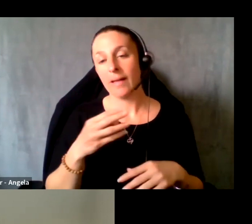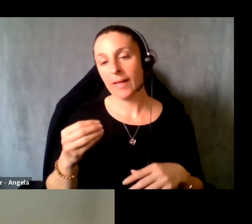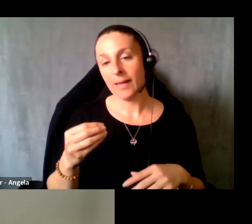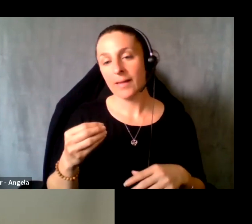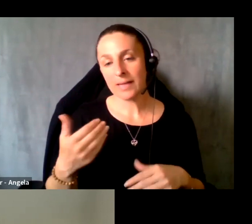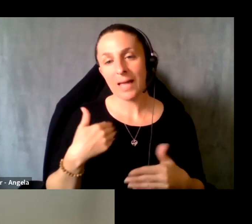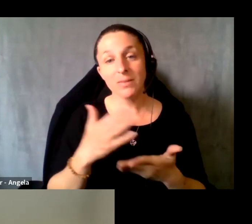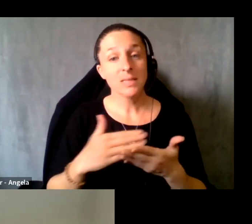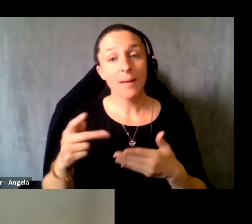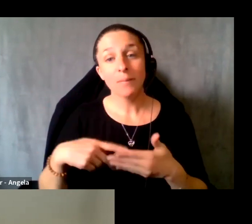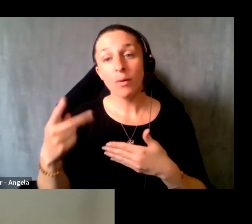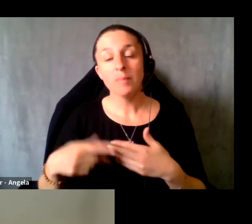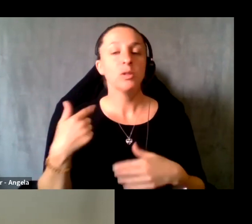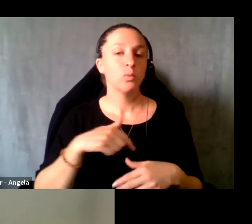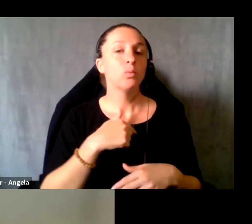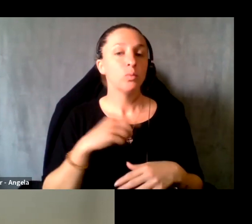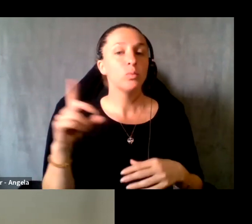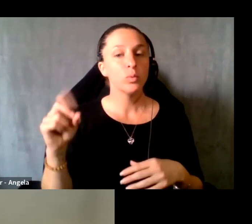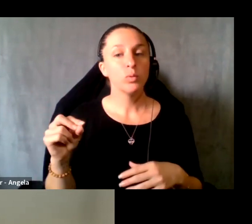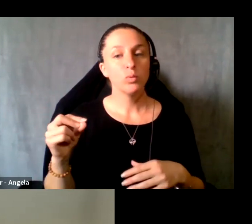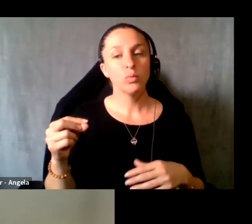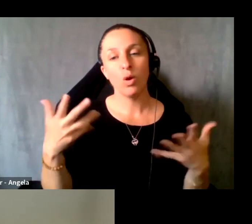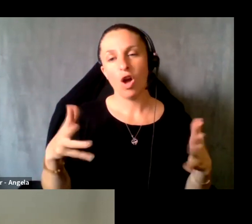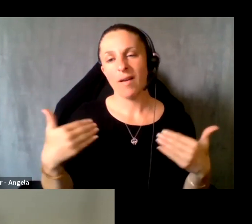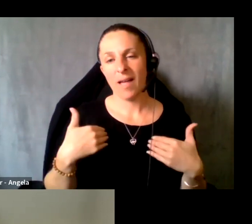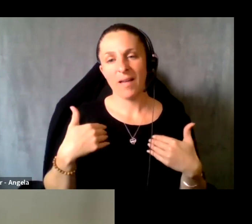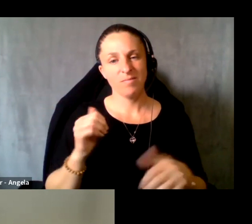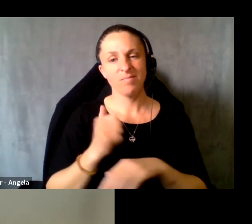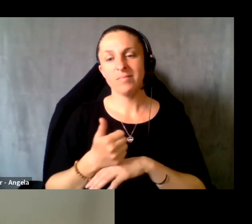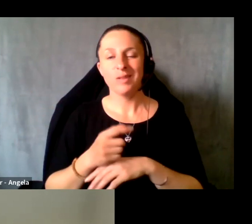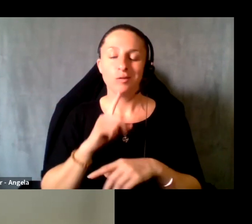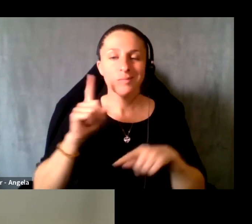programs where we do have that already in the works. So it kind of varies depending